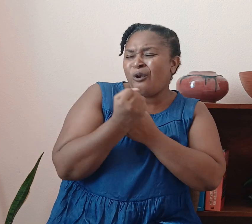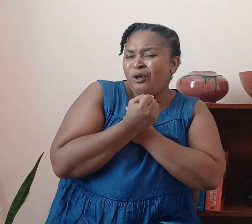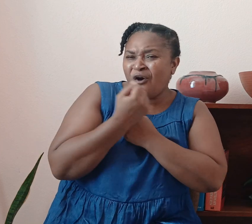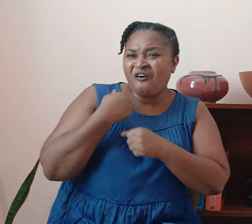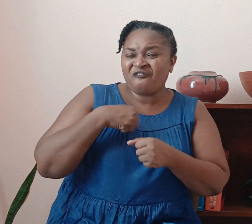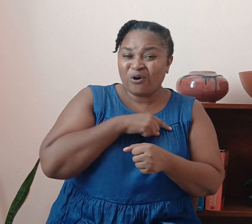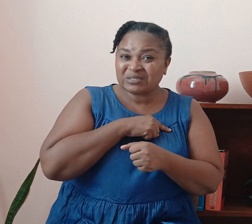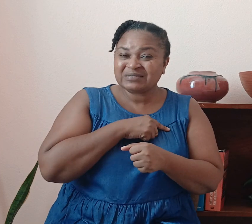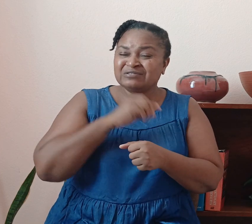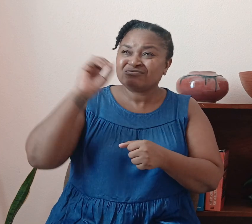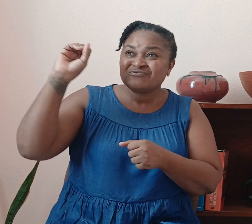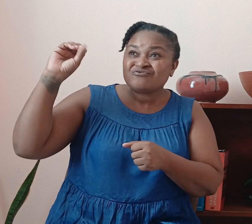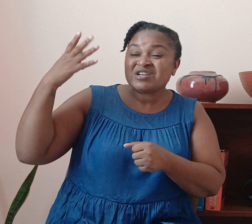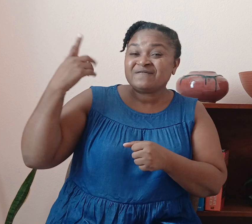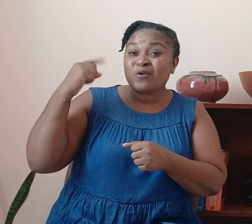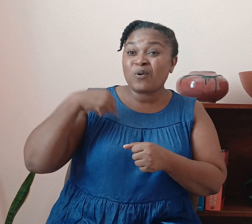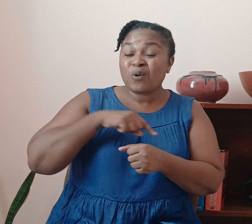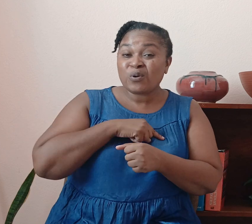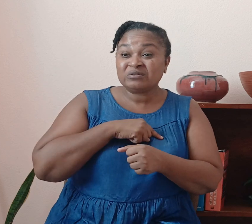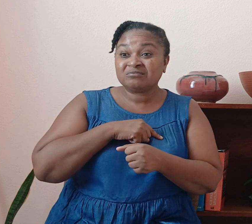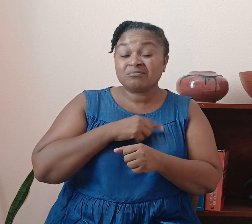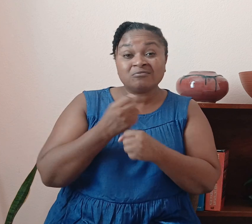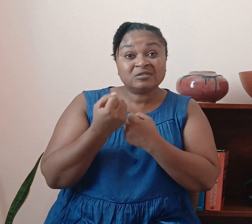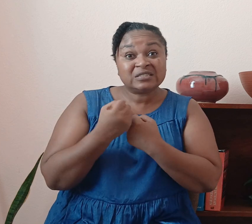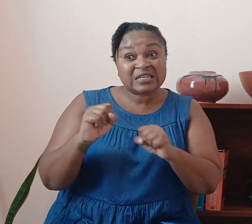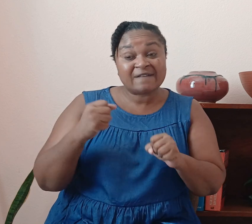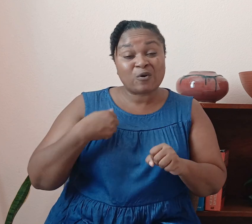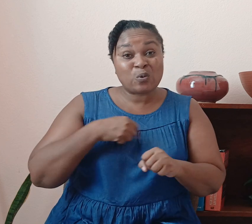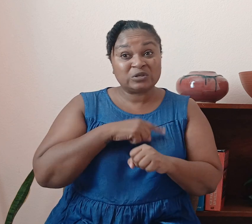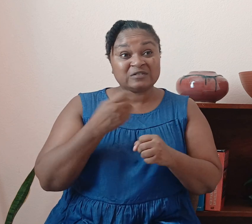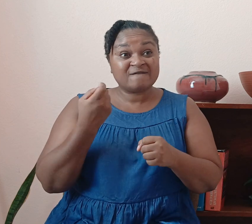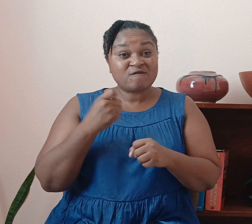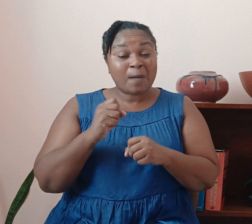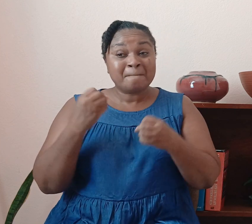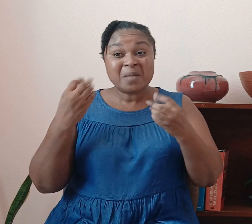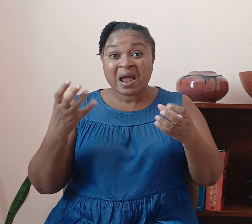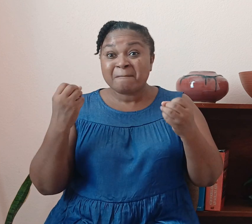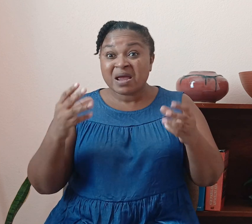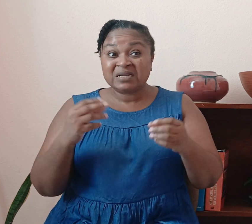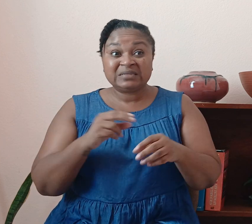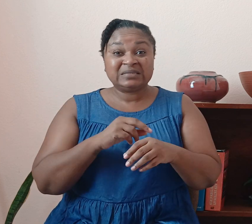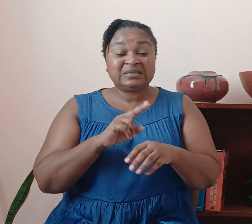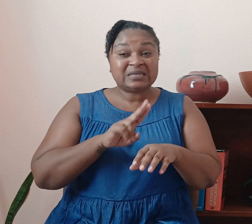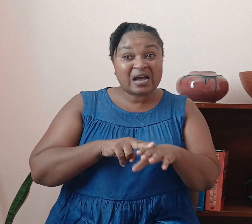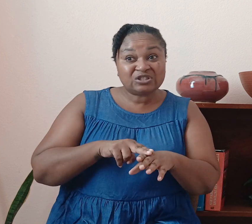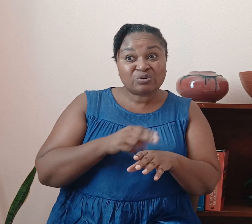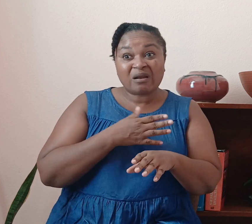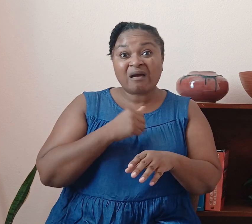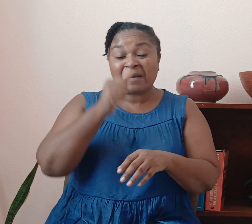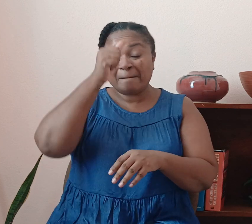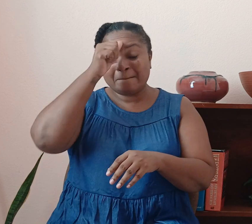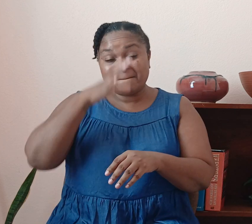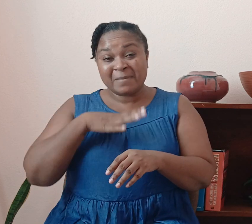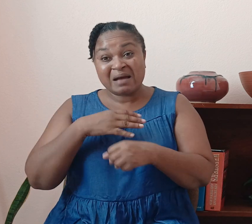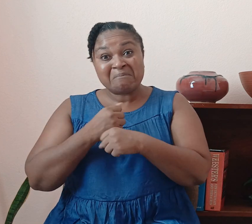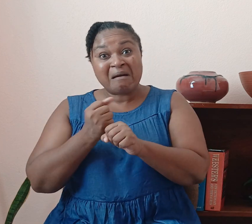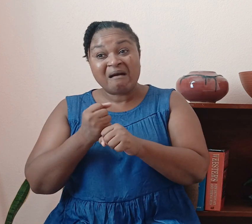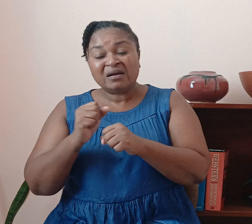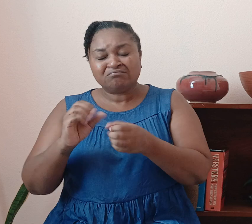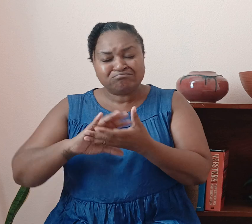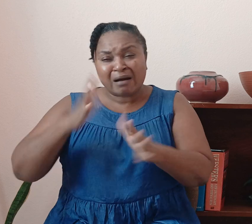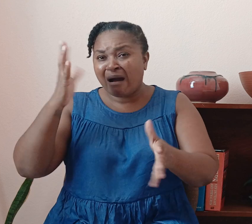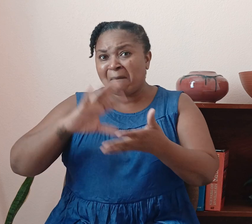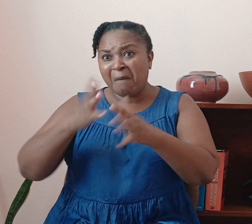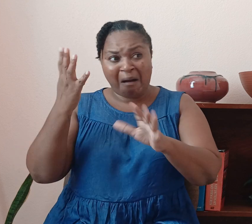many natural and man-made disasters. o Pray for Jamaicans of all walks of